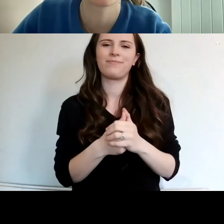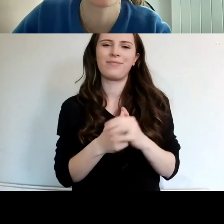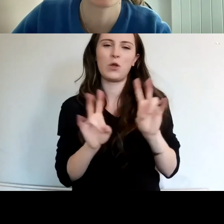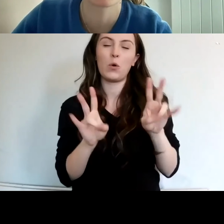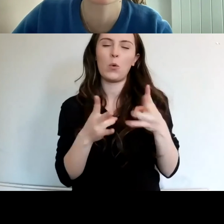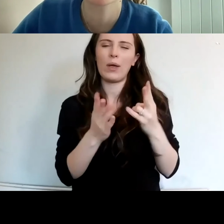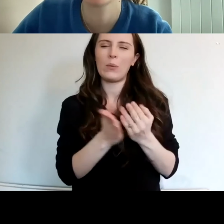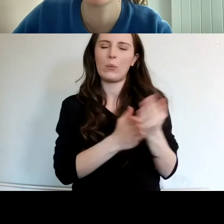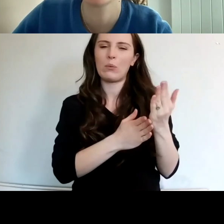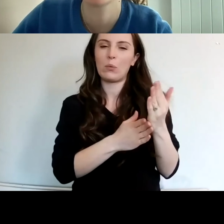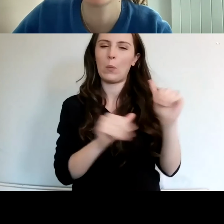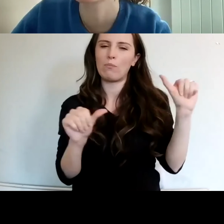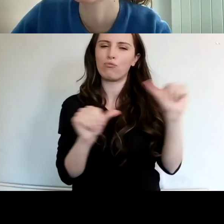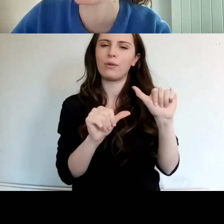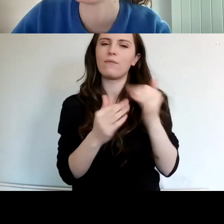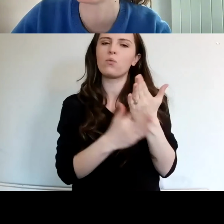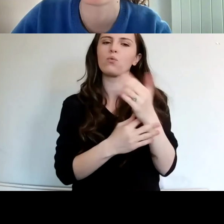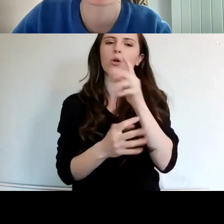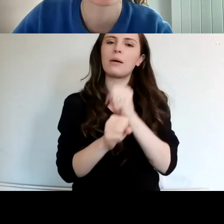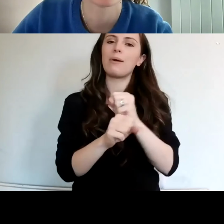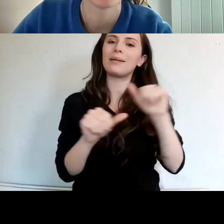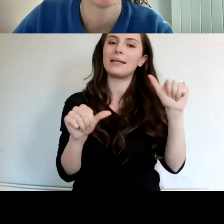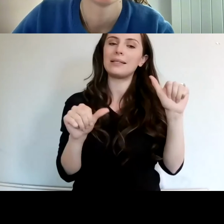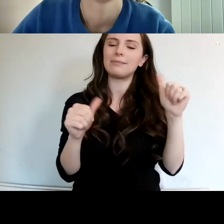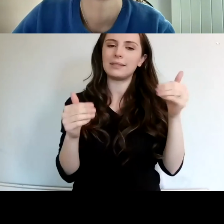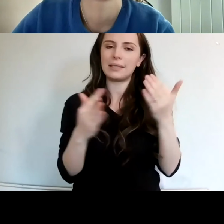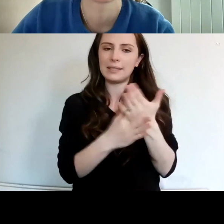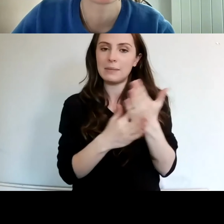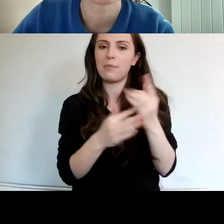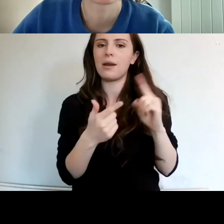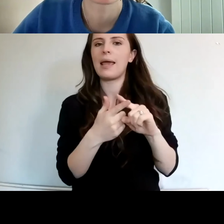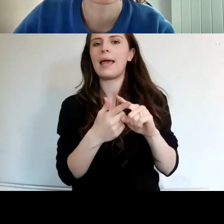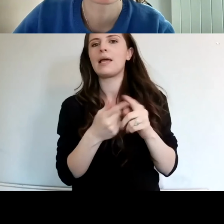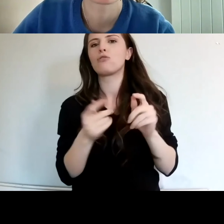on accessibility and reasonable accommodation. So...